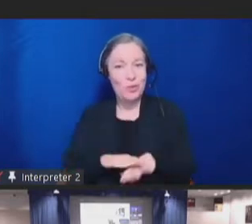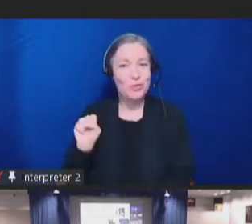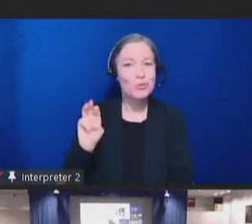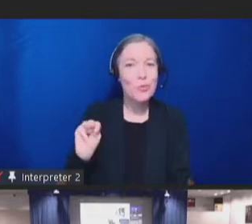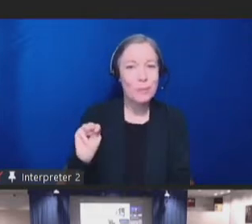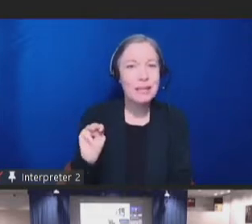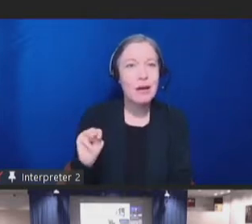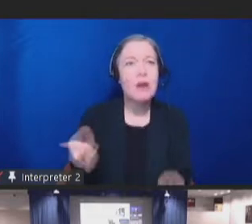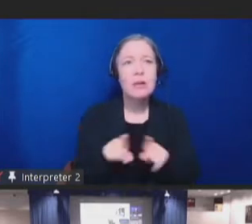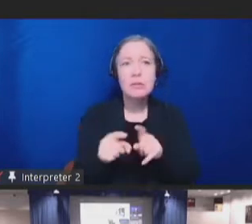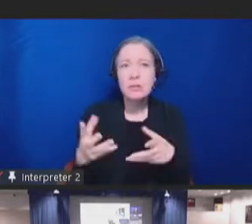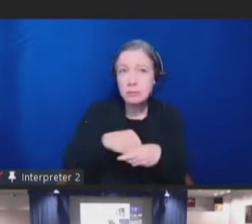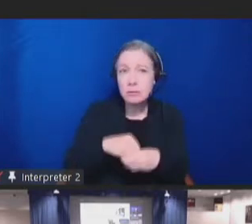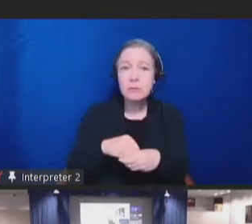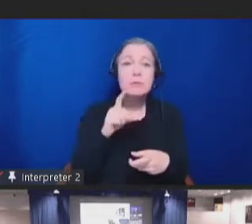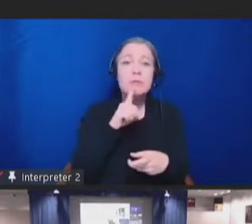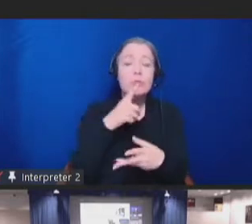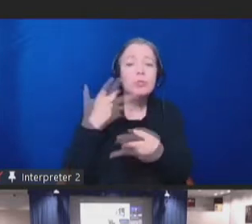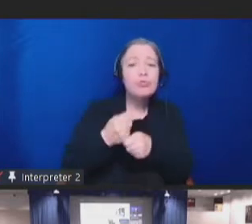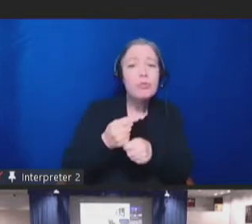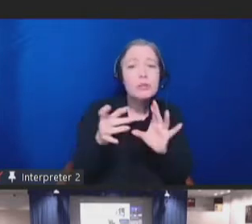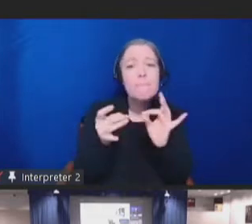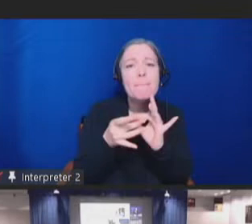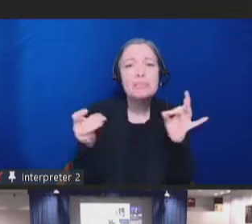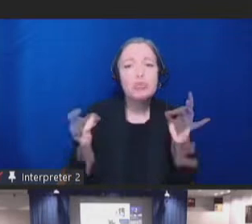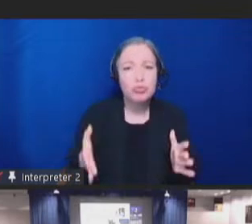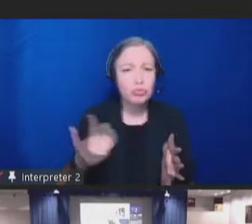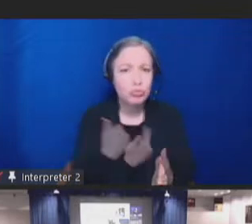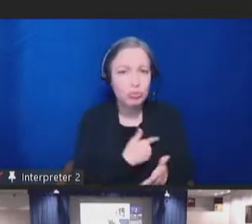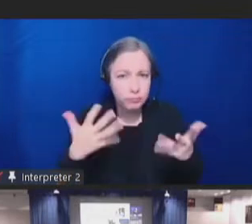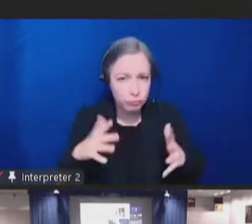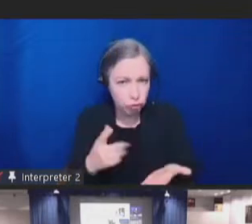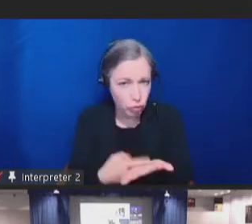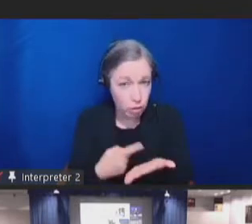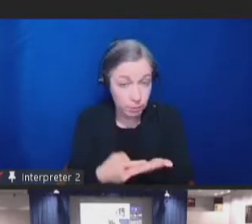includes the credible messenger, right, that we talked about, the family doctor, the pediatrician.